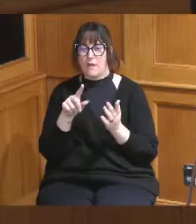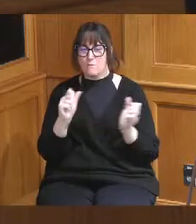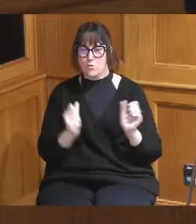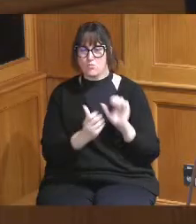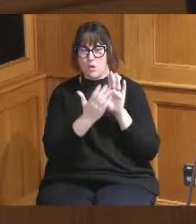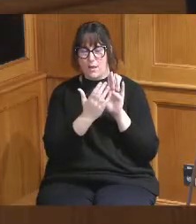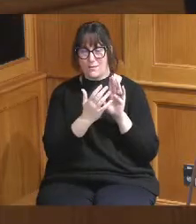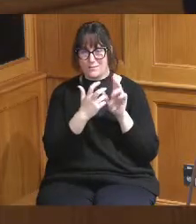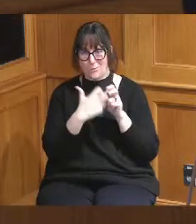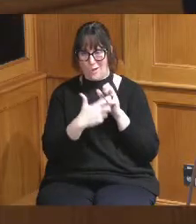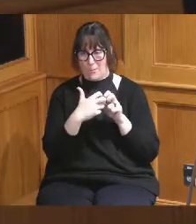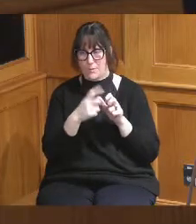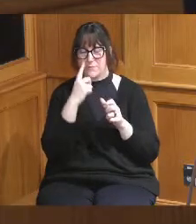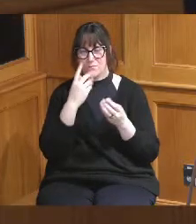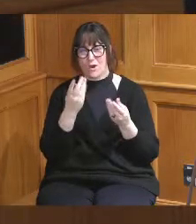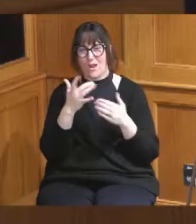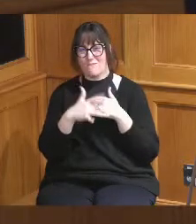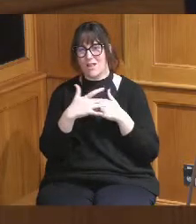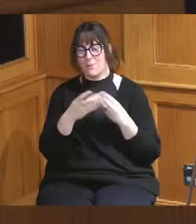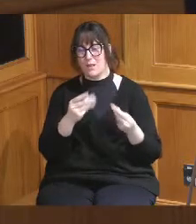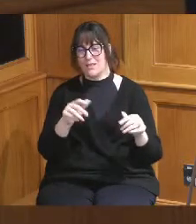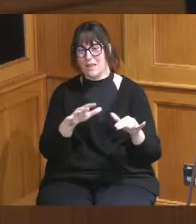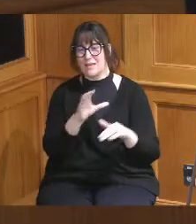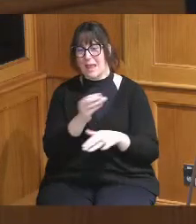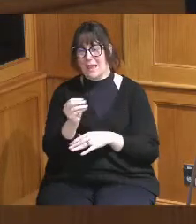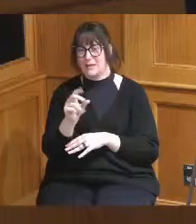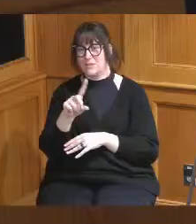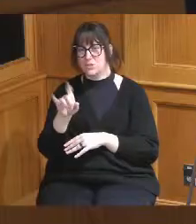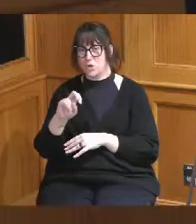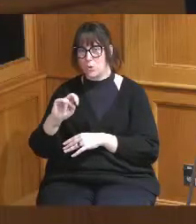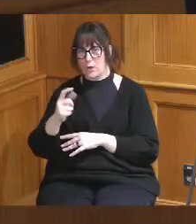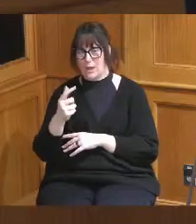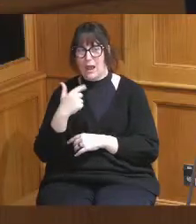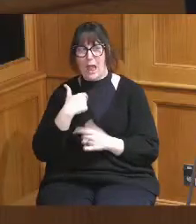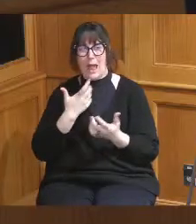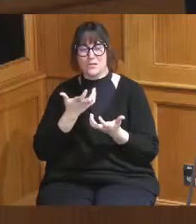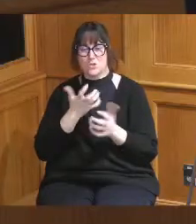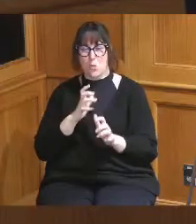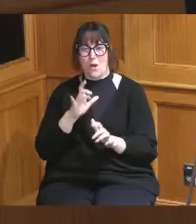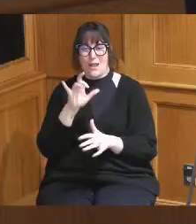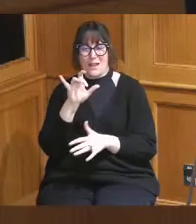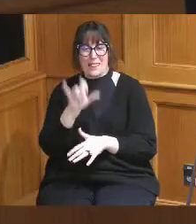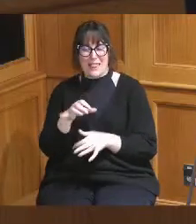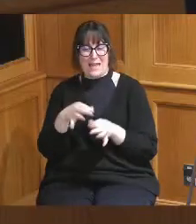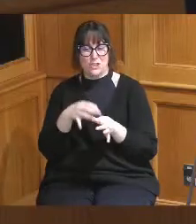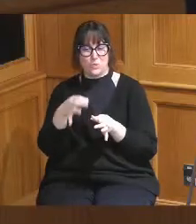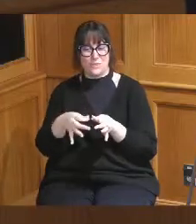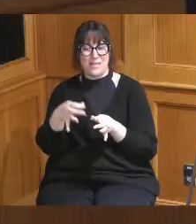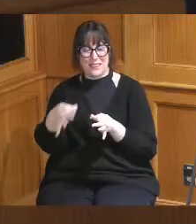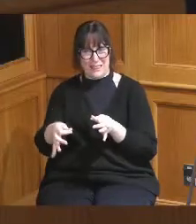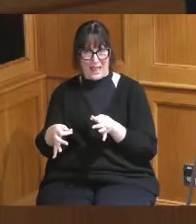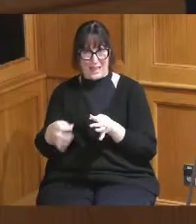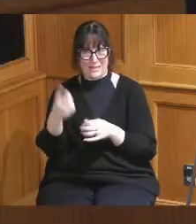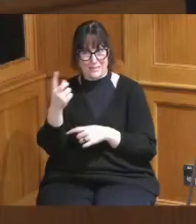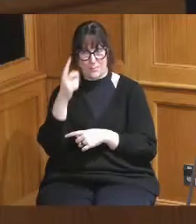to available land and zoning and so I don't want to have that delay anything by way of starting